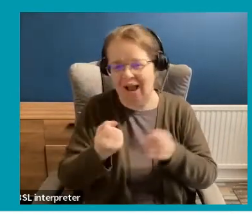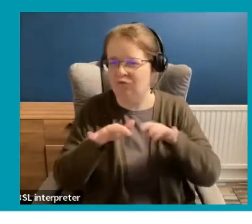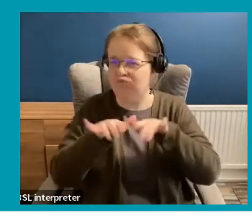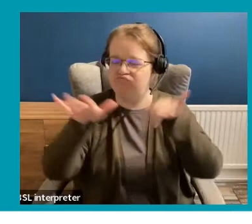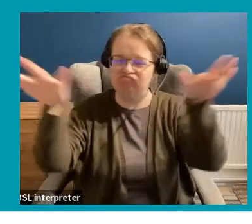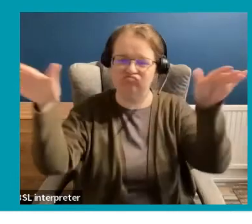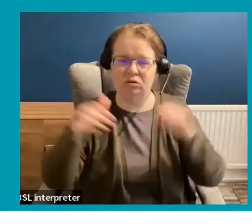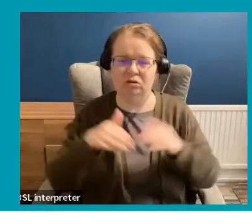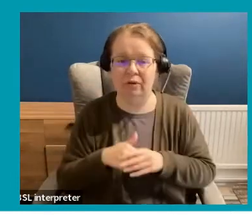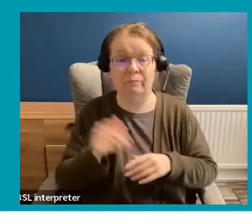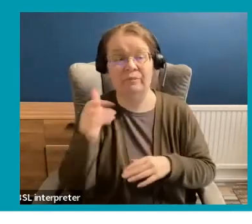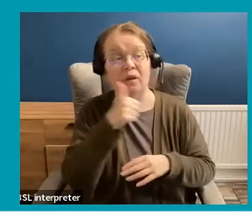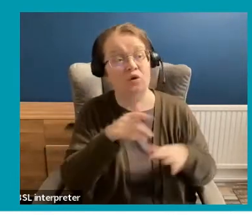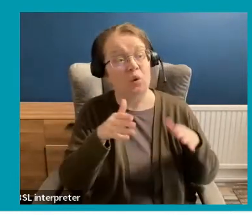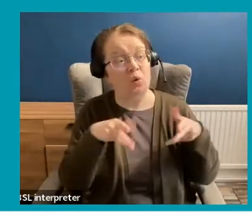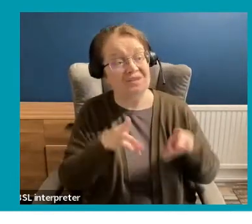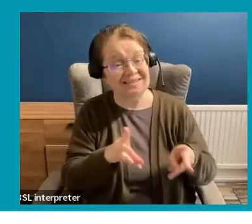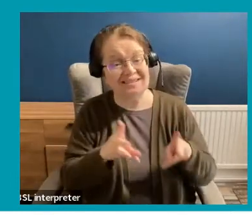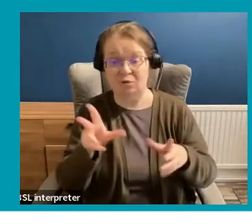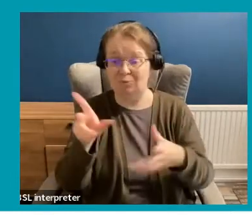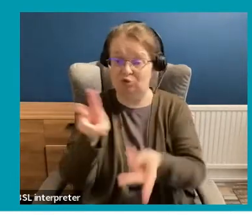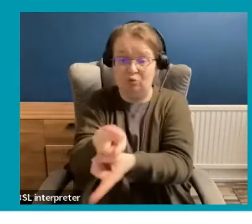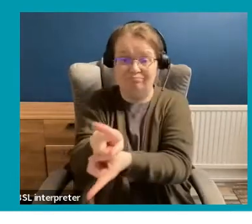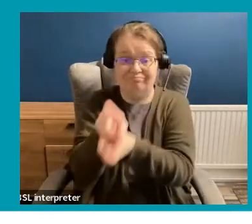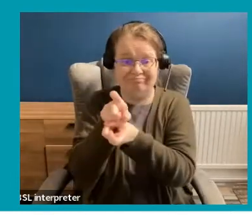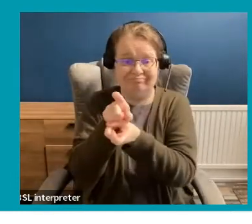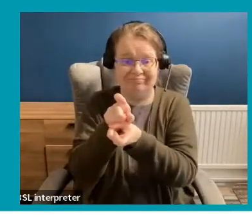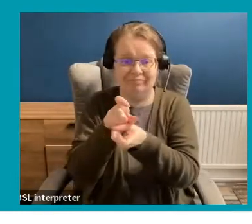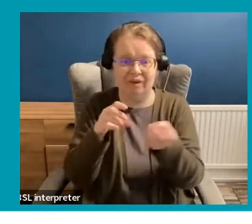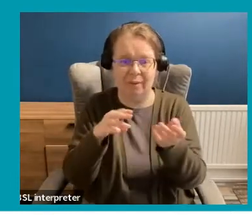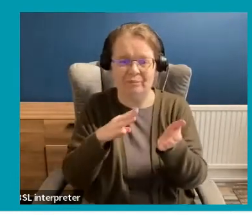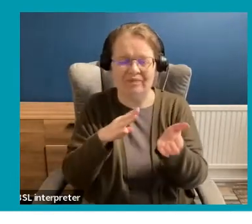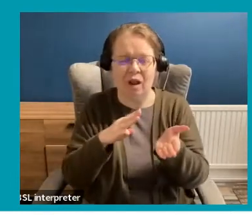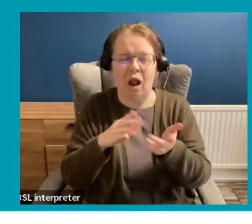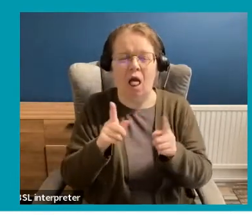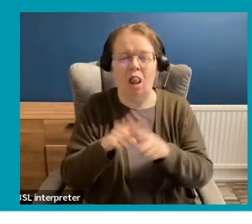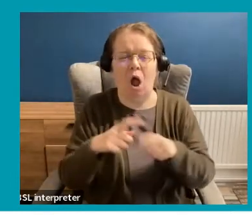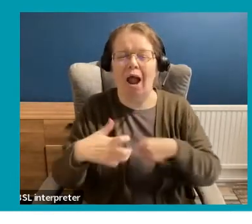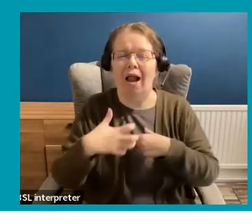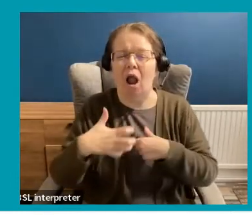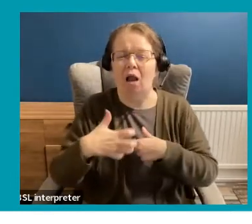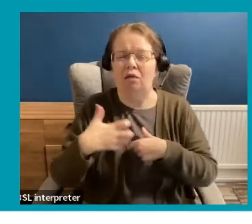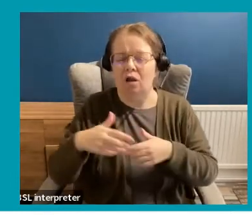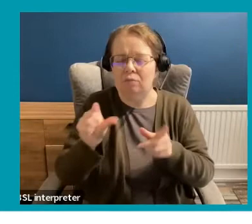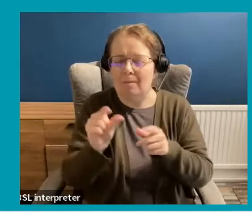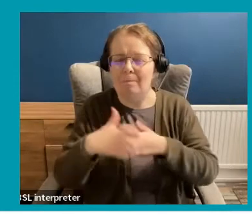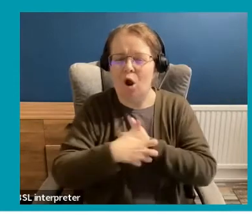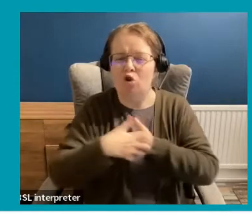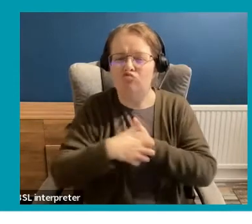use a system to capture micro aggressions going on in the business and being able to give you a